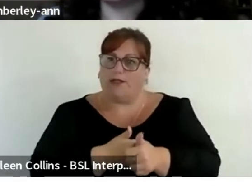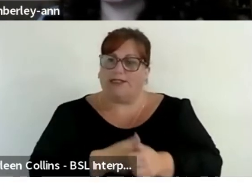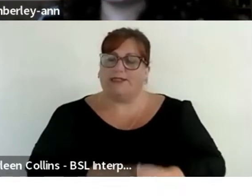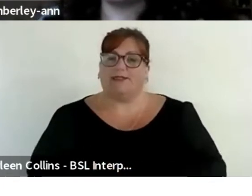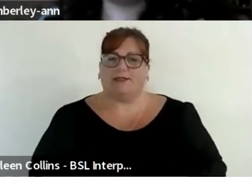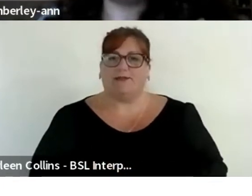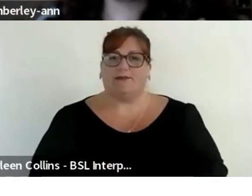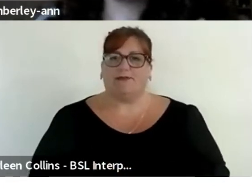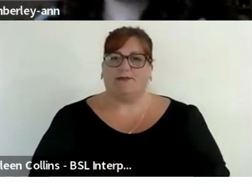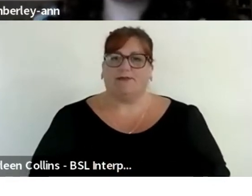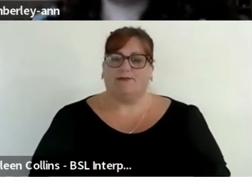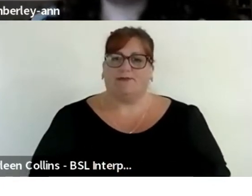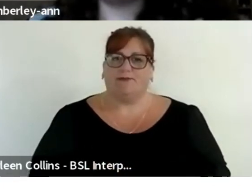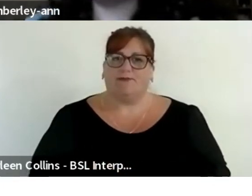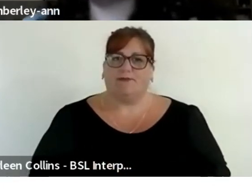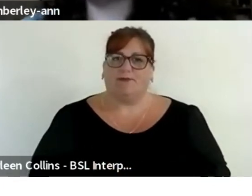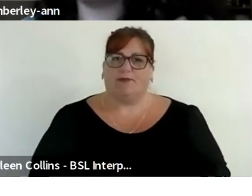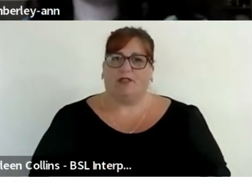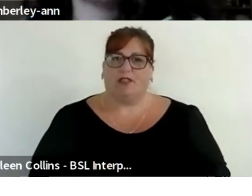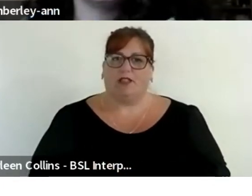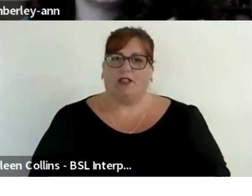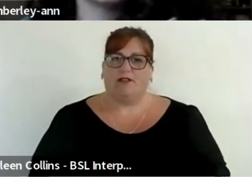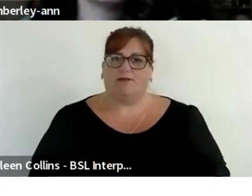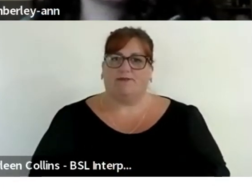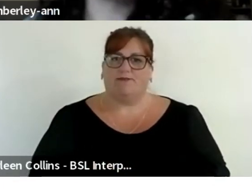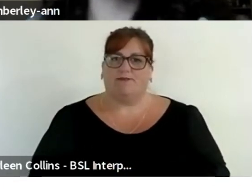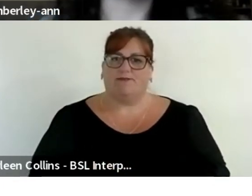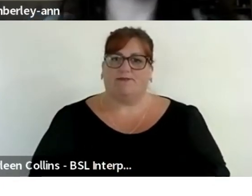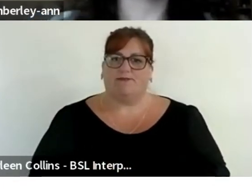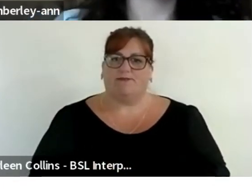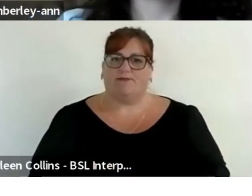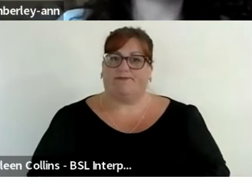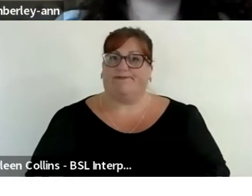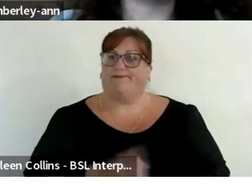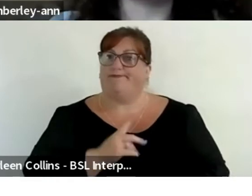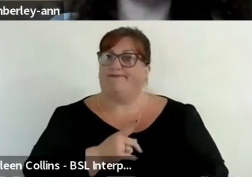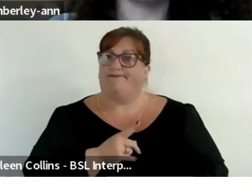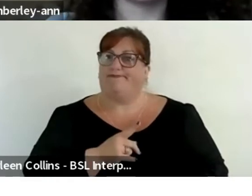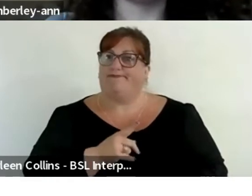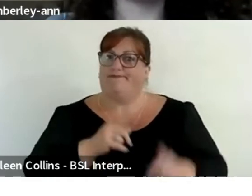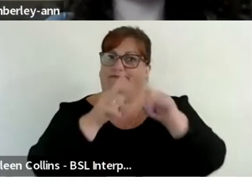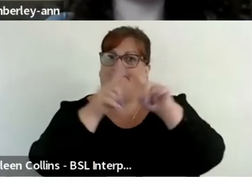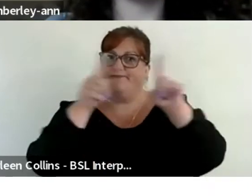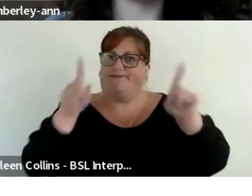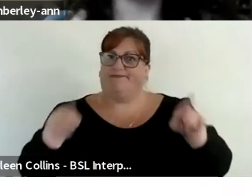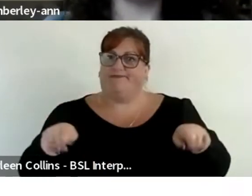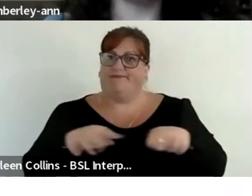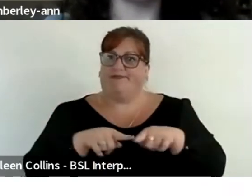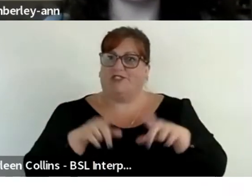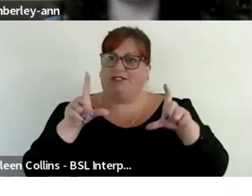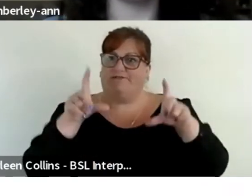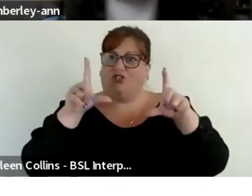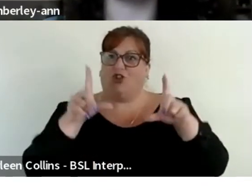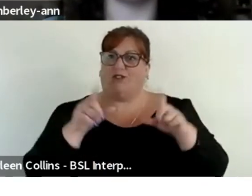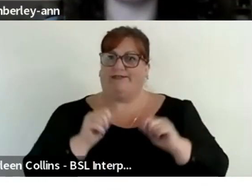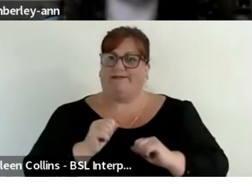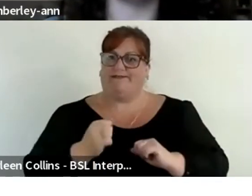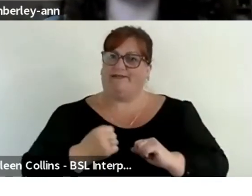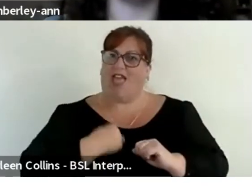: This is a screenshot of our Enable site. Internal Google site we have.